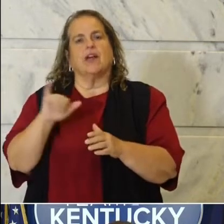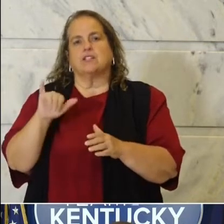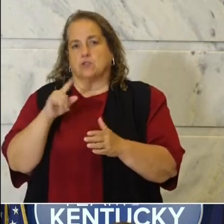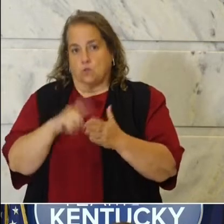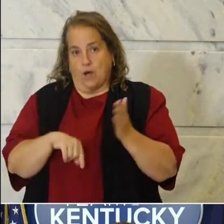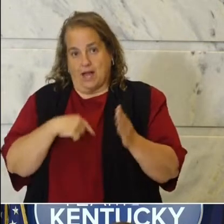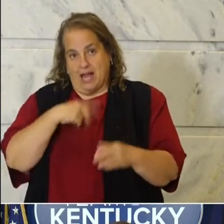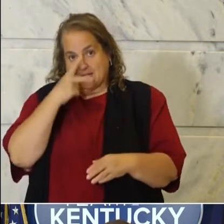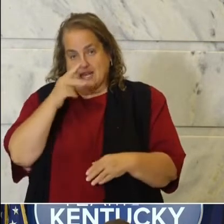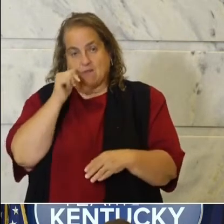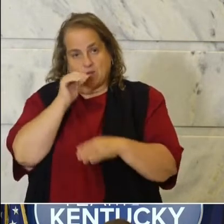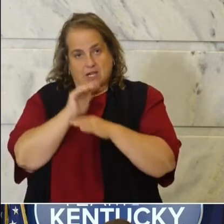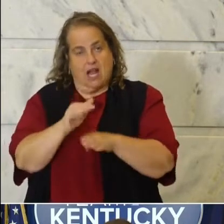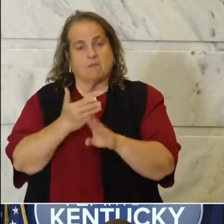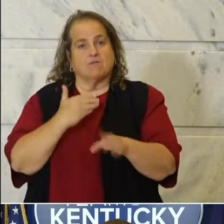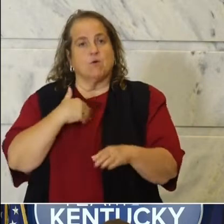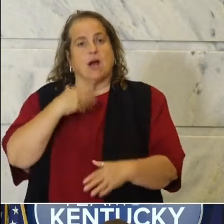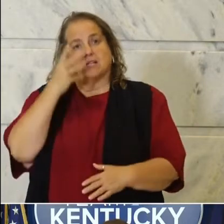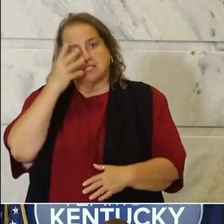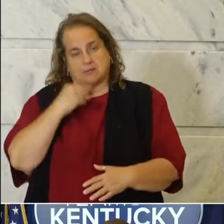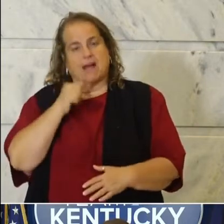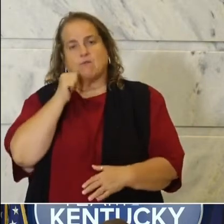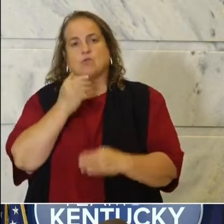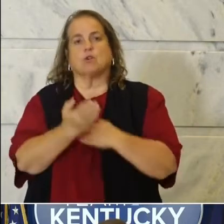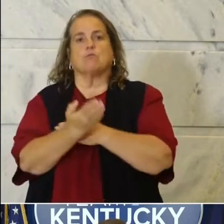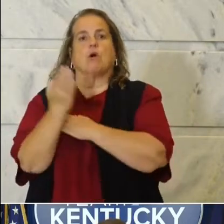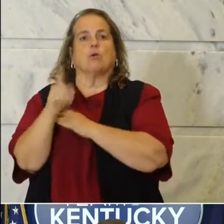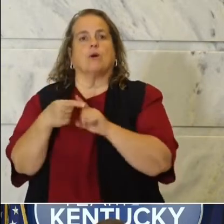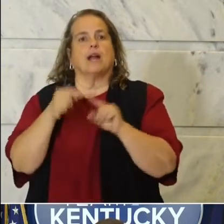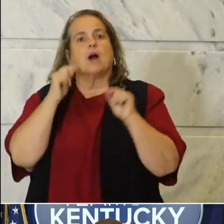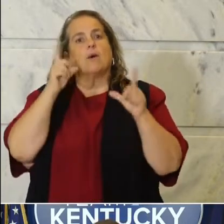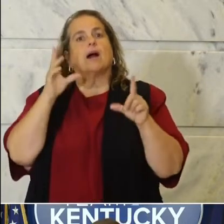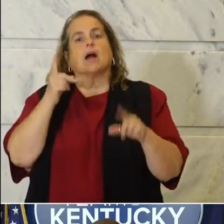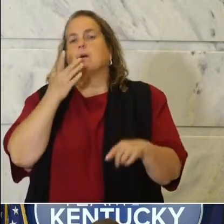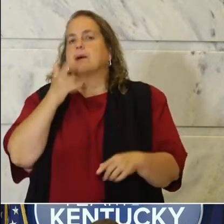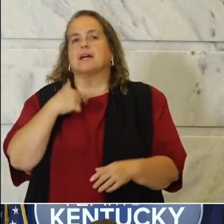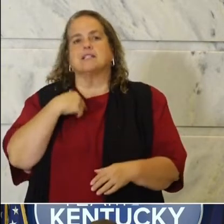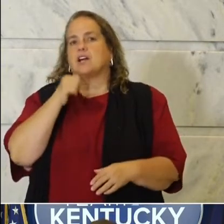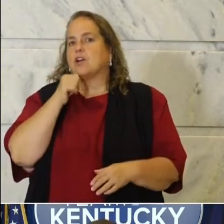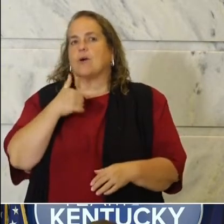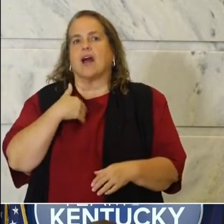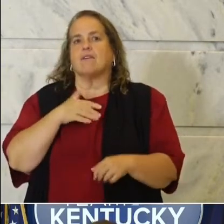night before I go to sleep and every morning when I wake up because I haven't gotten up after sunrise in a long time,